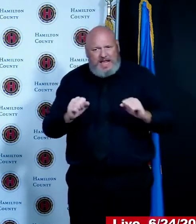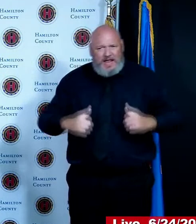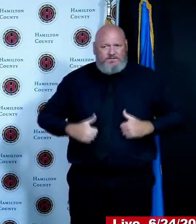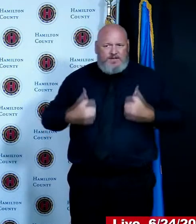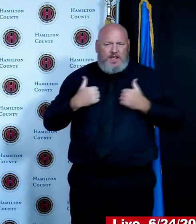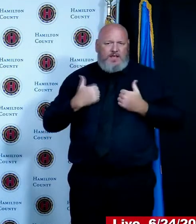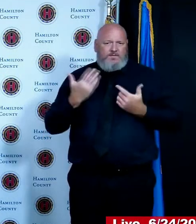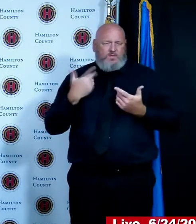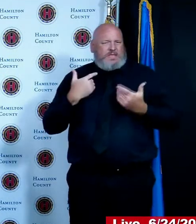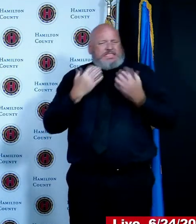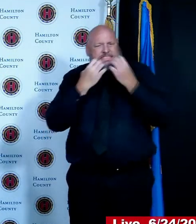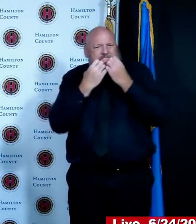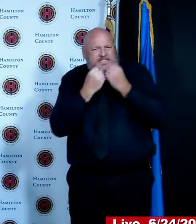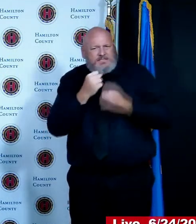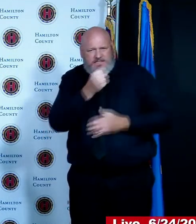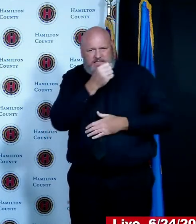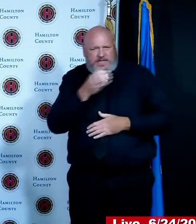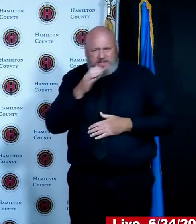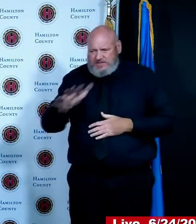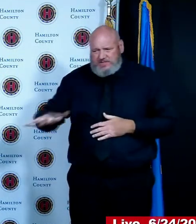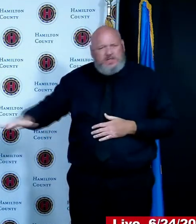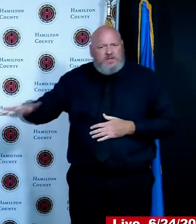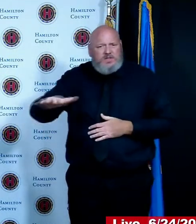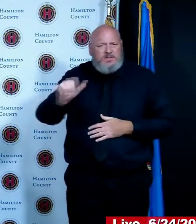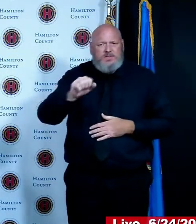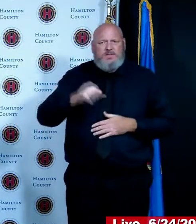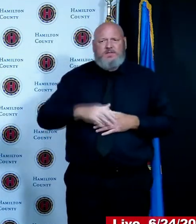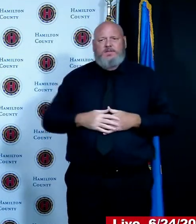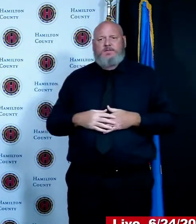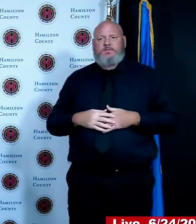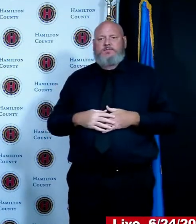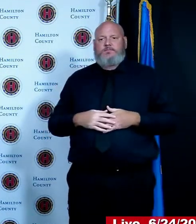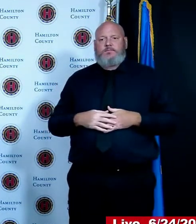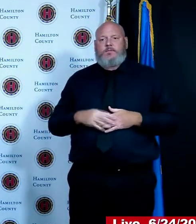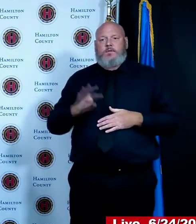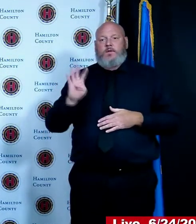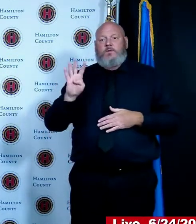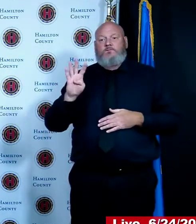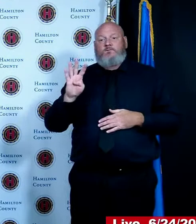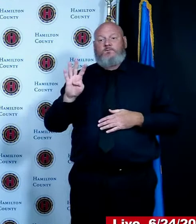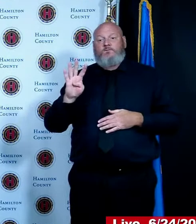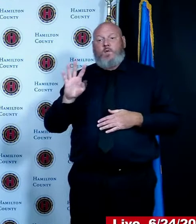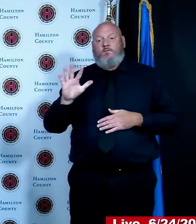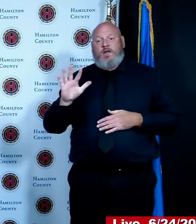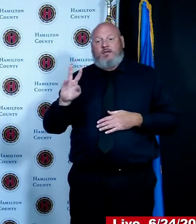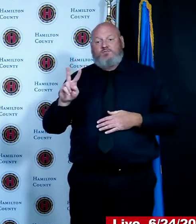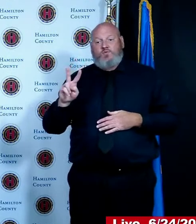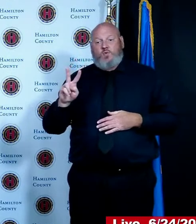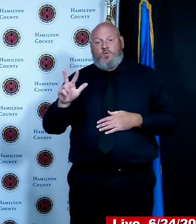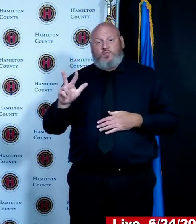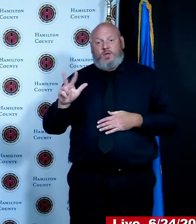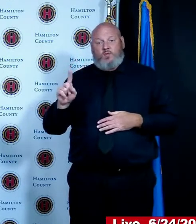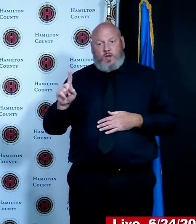zip codes 45231 and 45240 we're seeing an increase in cases among the